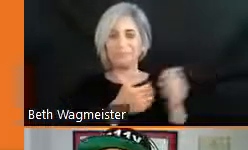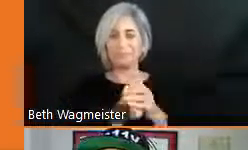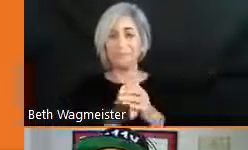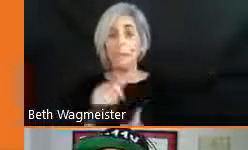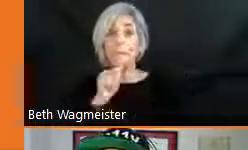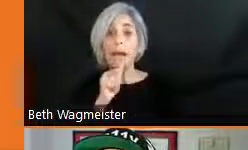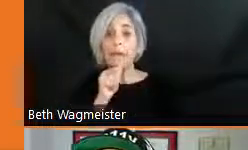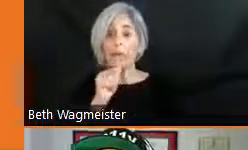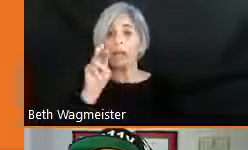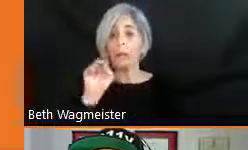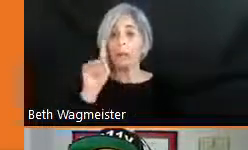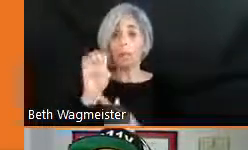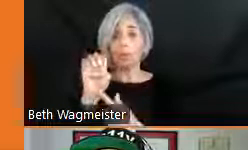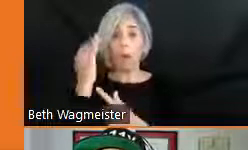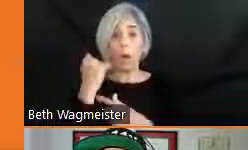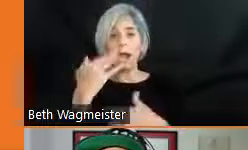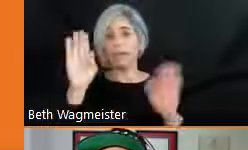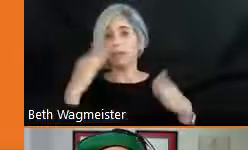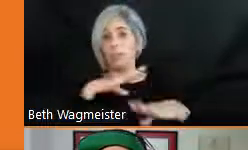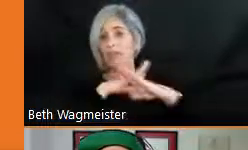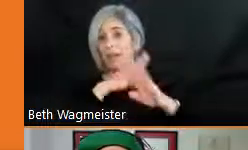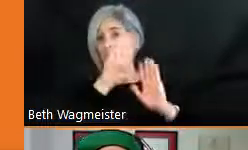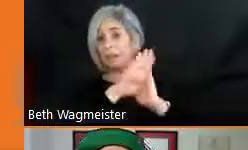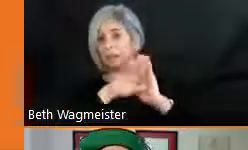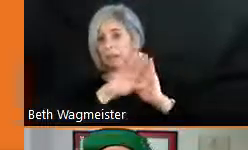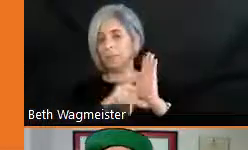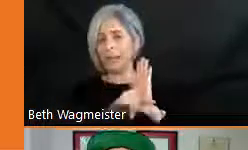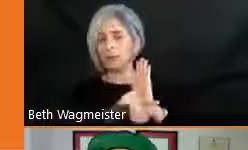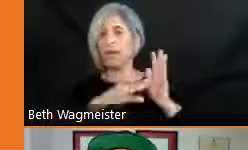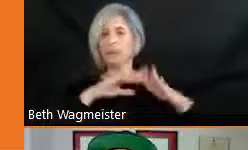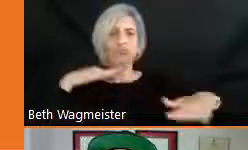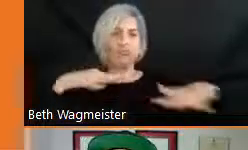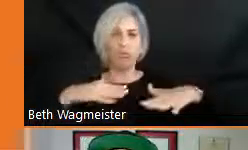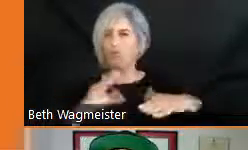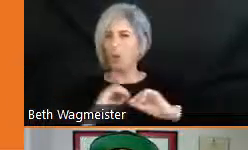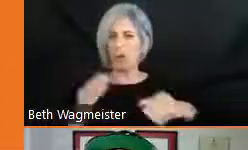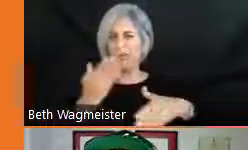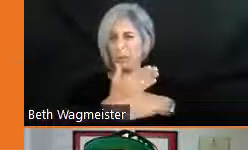are muted to prevent any background noise or disruptions. Please post your questions